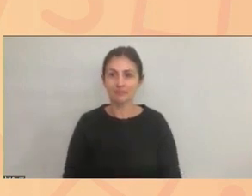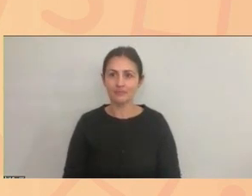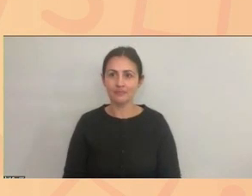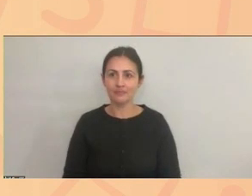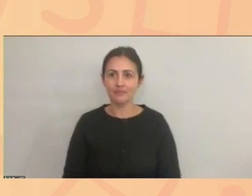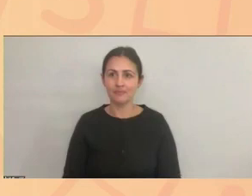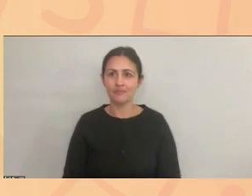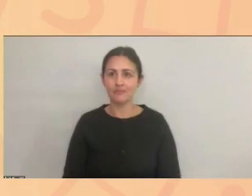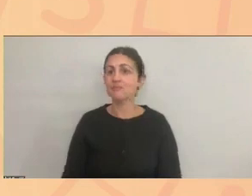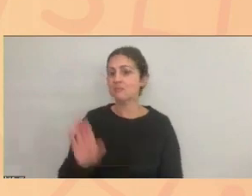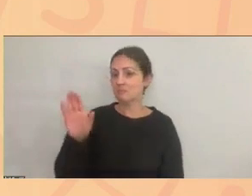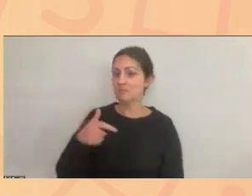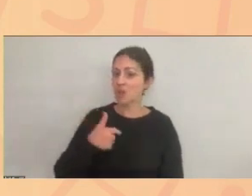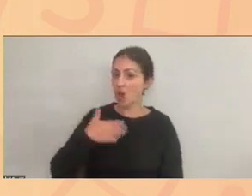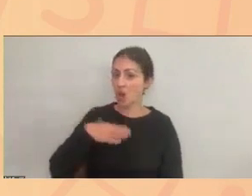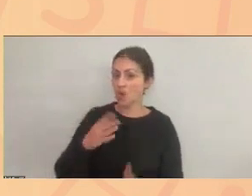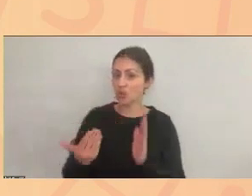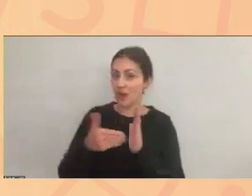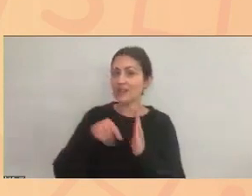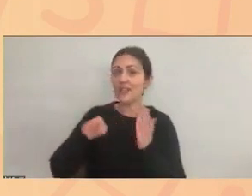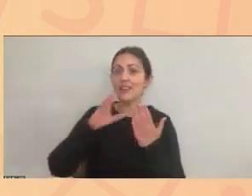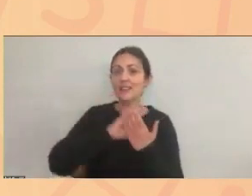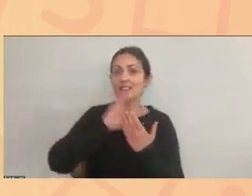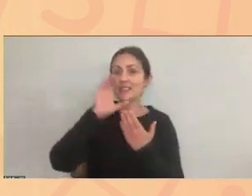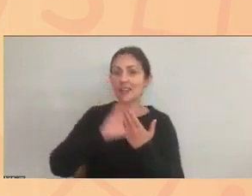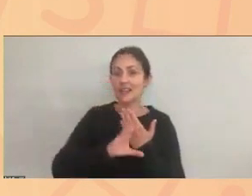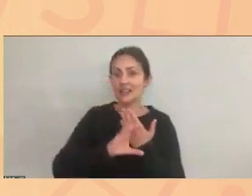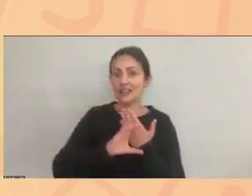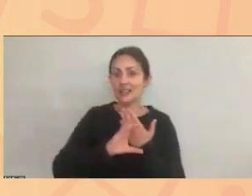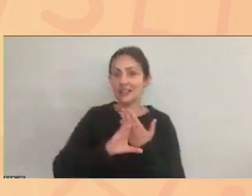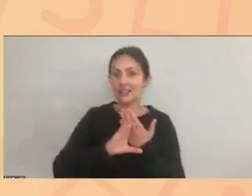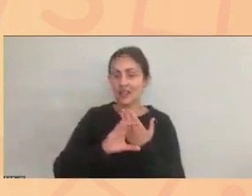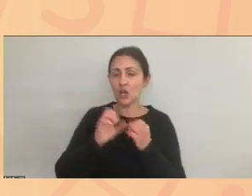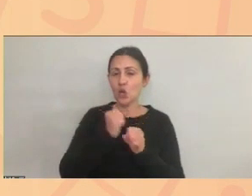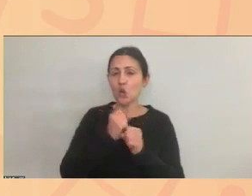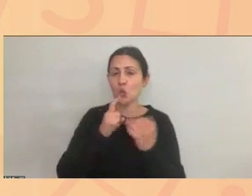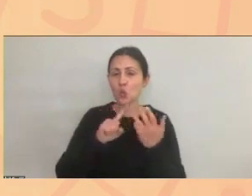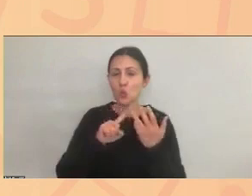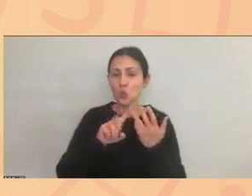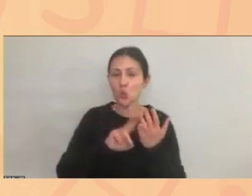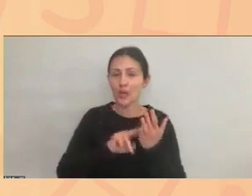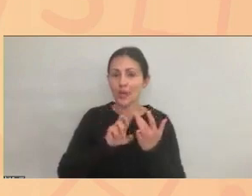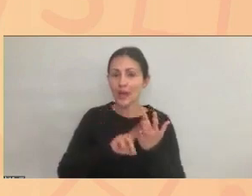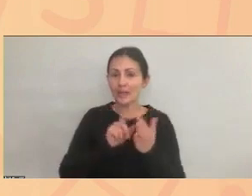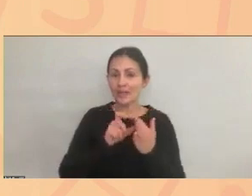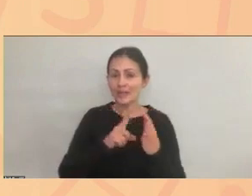I'd like to say about the calendar. That's a Gooniyandi calendar. We use that as a tool.